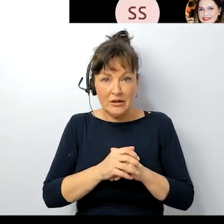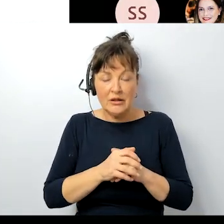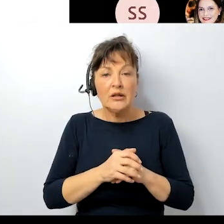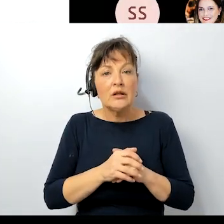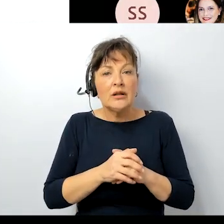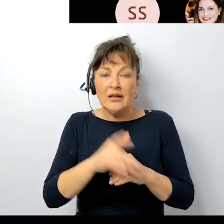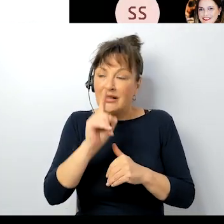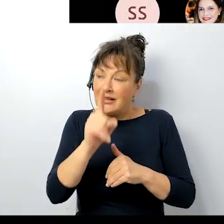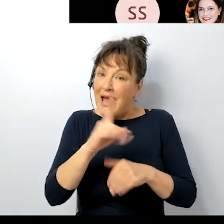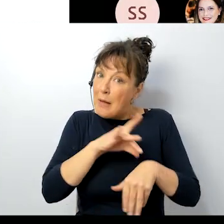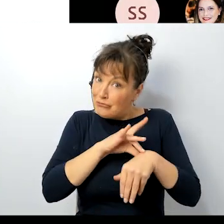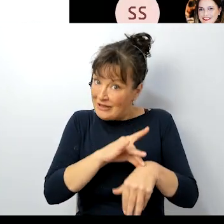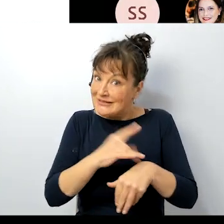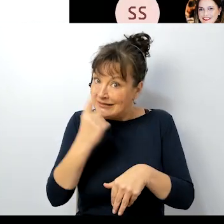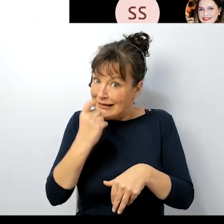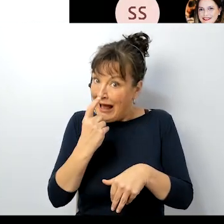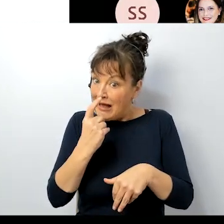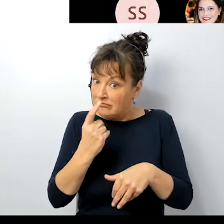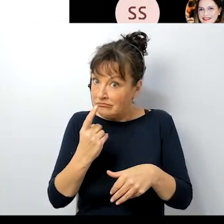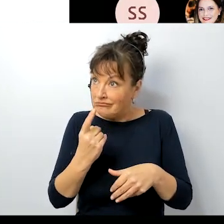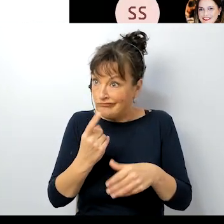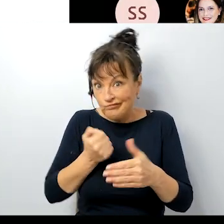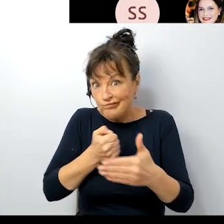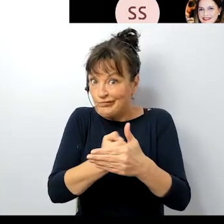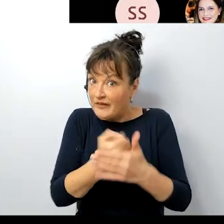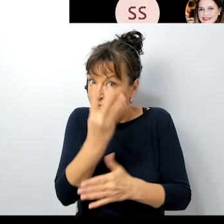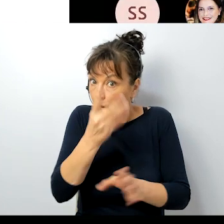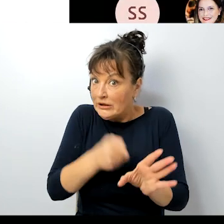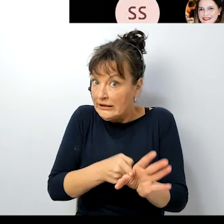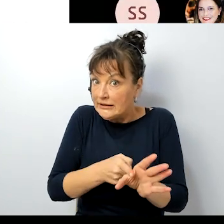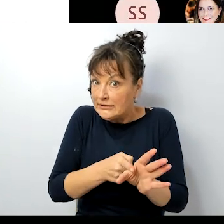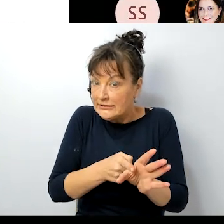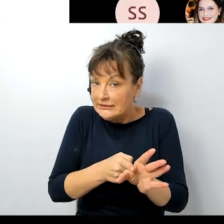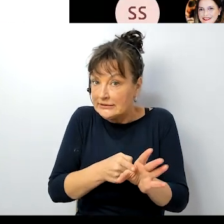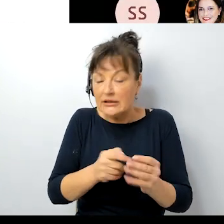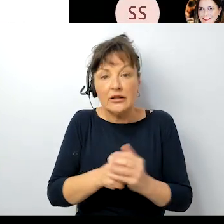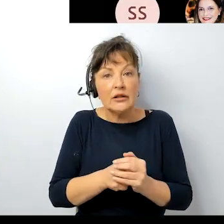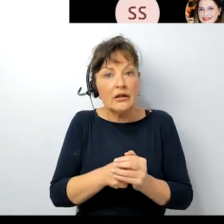across a wide range of Industries. Depending on the subject, the apprenticeship can take